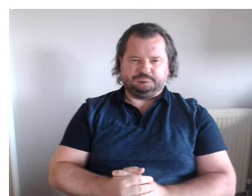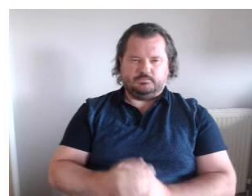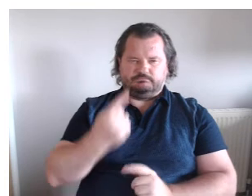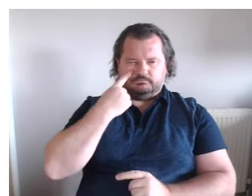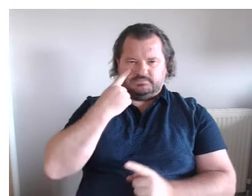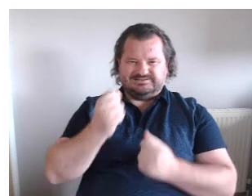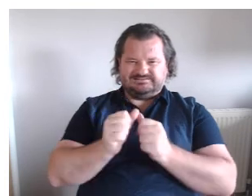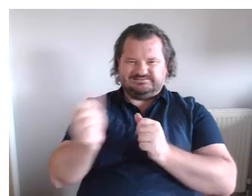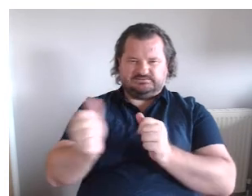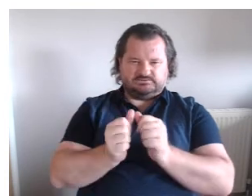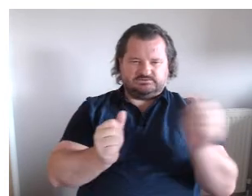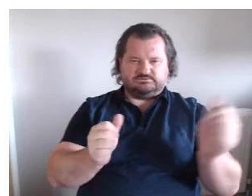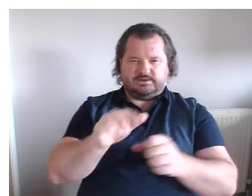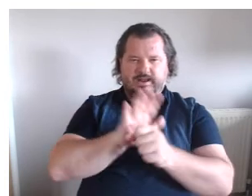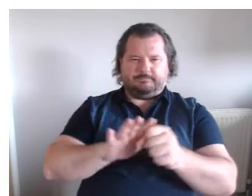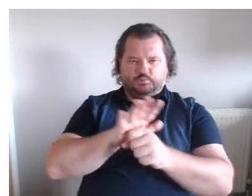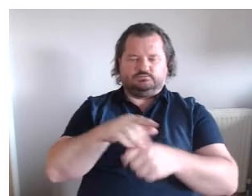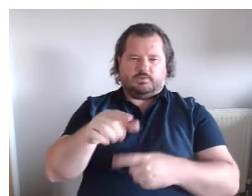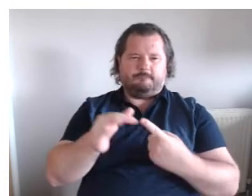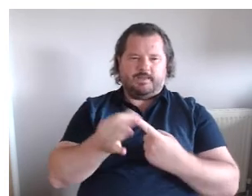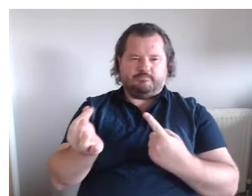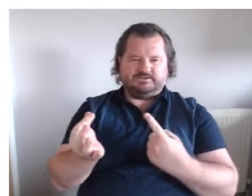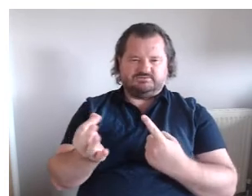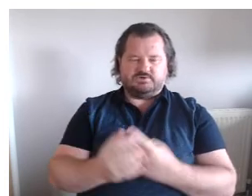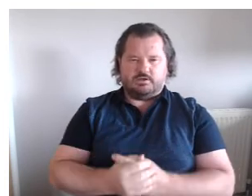Note that the distance of the neighbourhood area is set as a hyperparameter